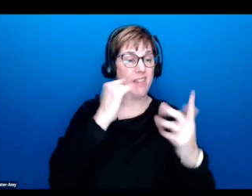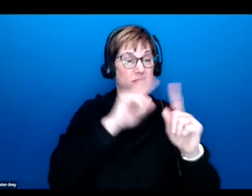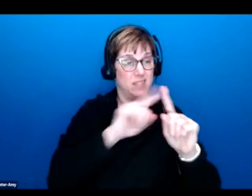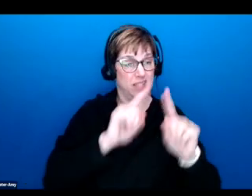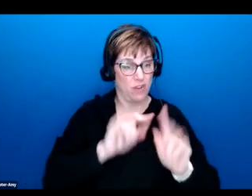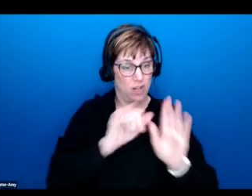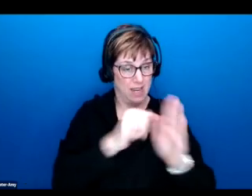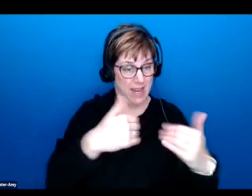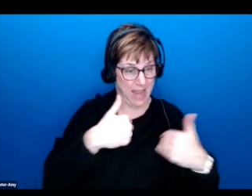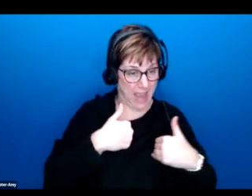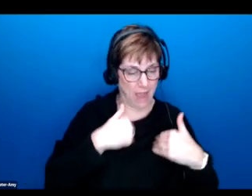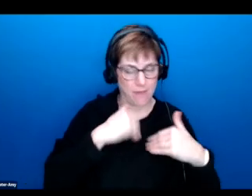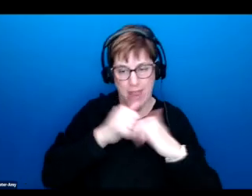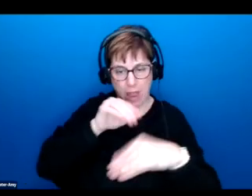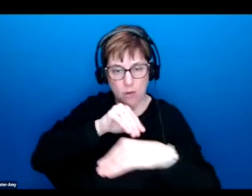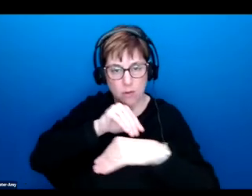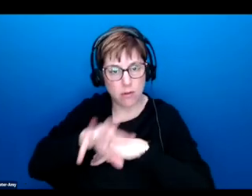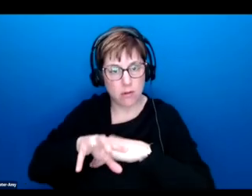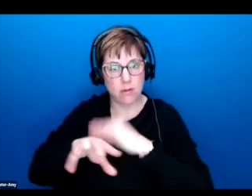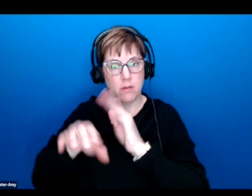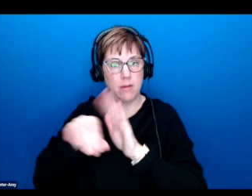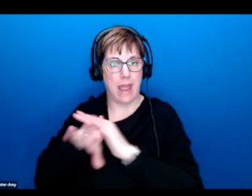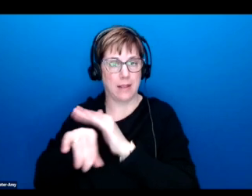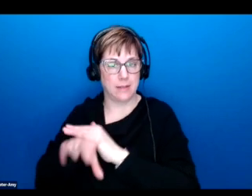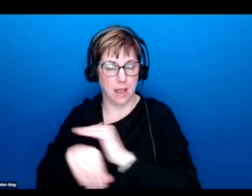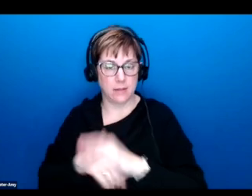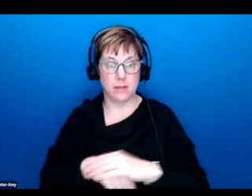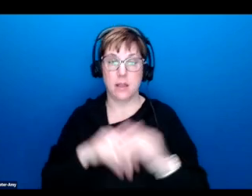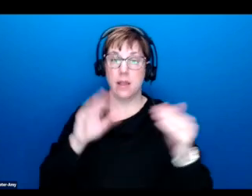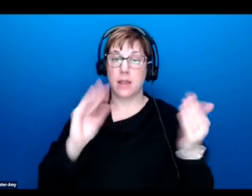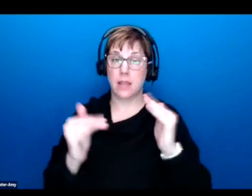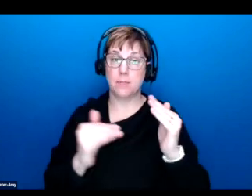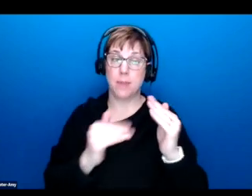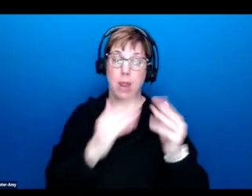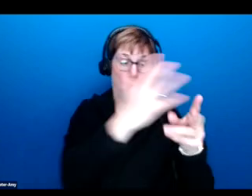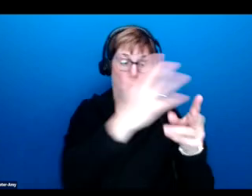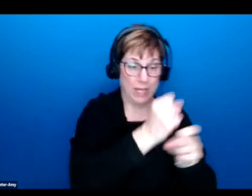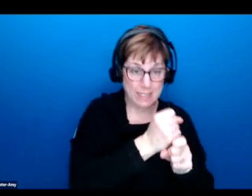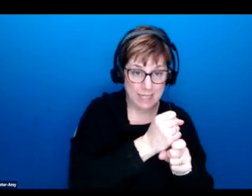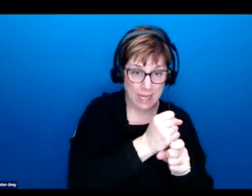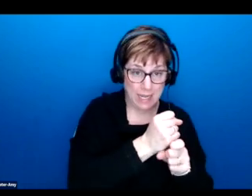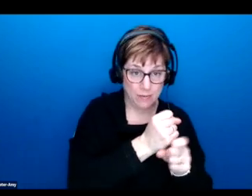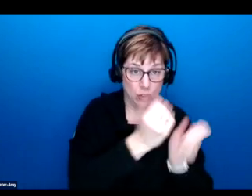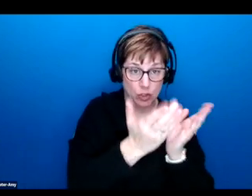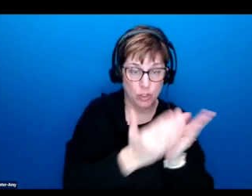And then it allows you to compare both received and needed services again